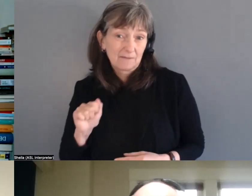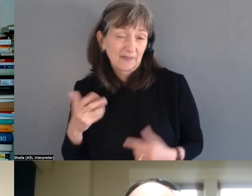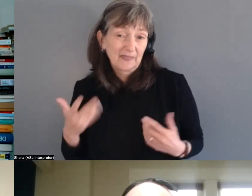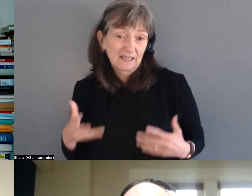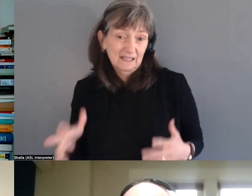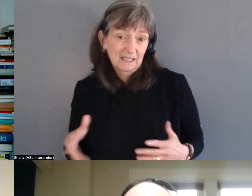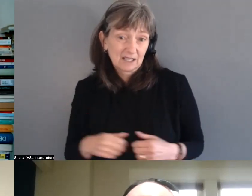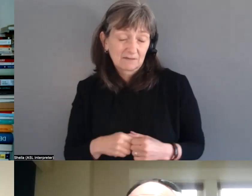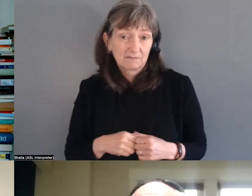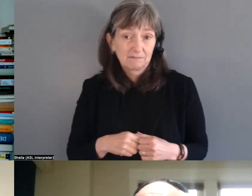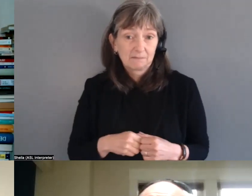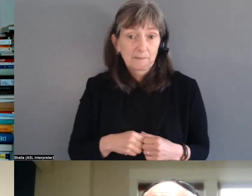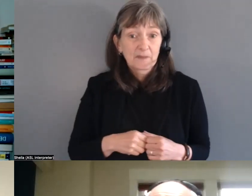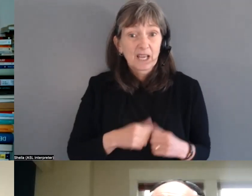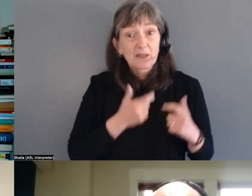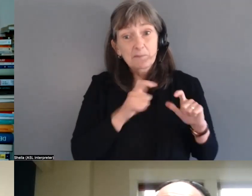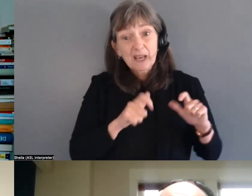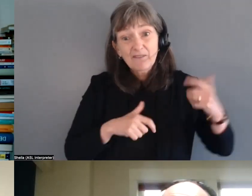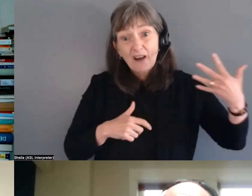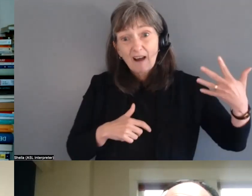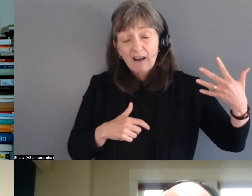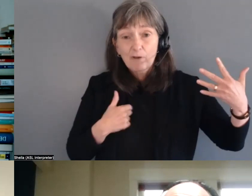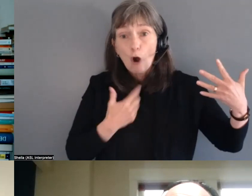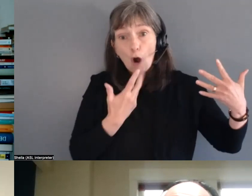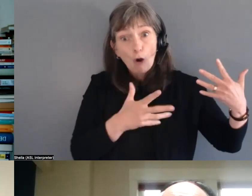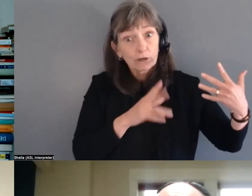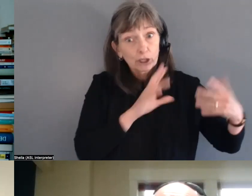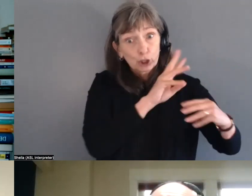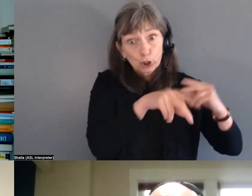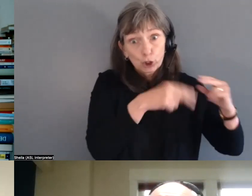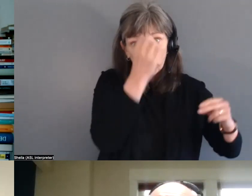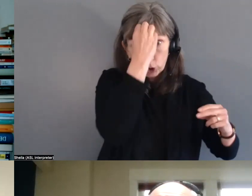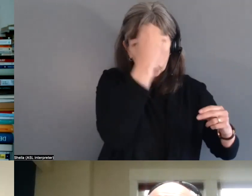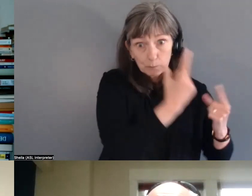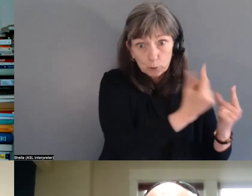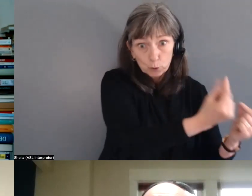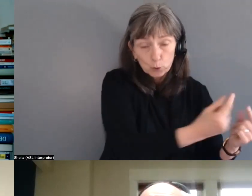That doesn't tempt retailers, and the lack of adoption by retailers feeds the belief that BISAC